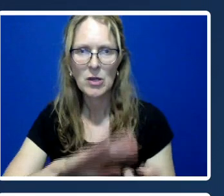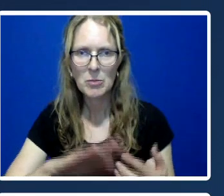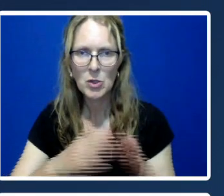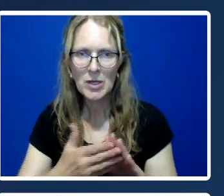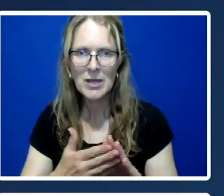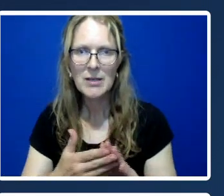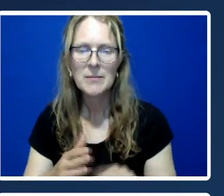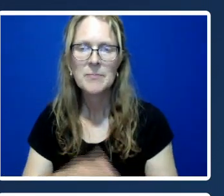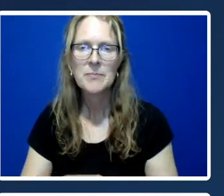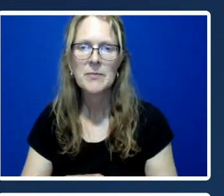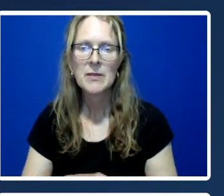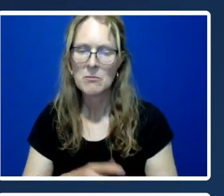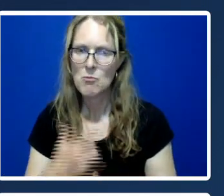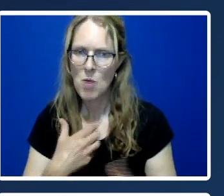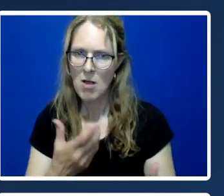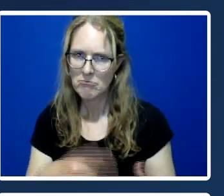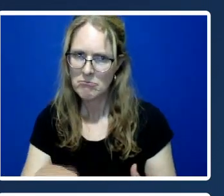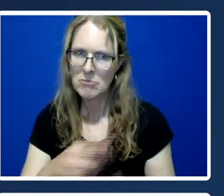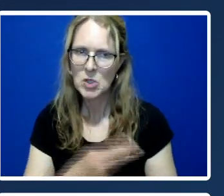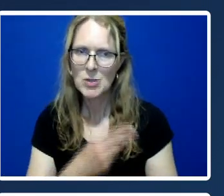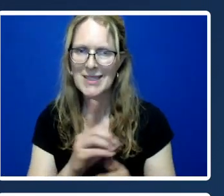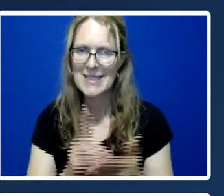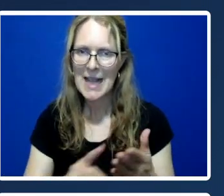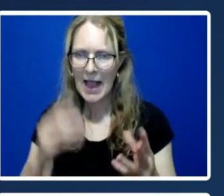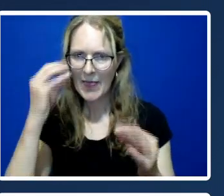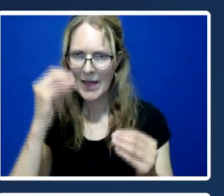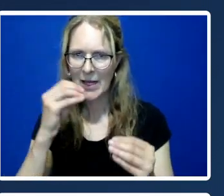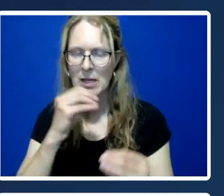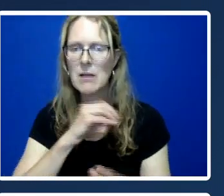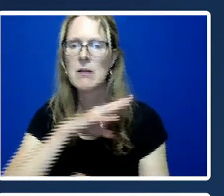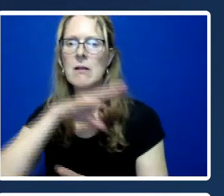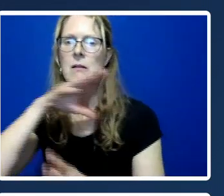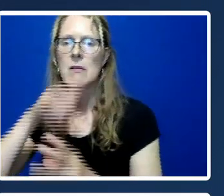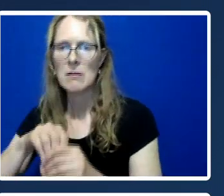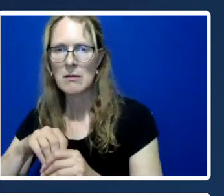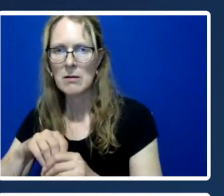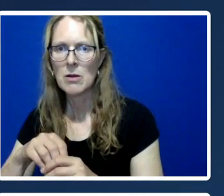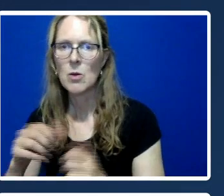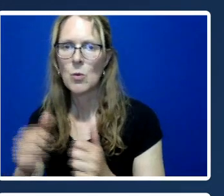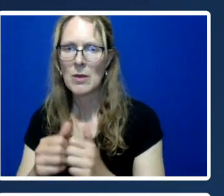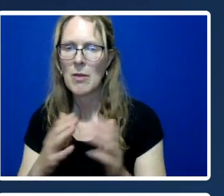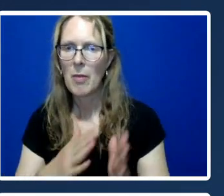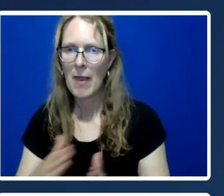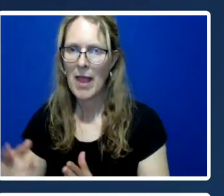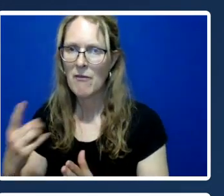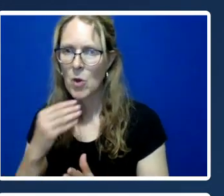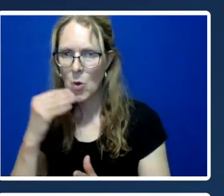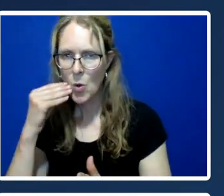learned from those community members into great plans for their hometowns. So, it's a wonderful